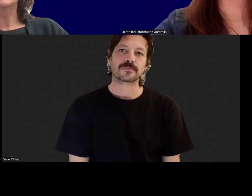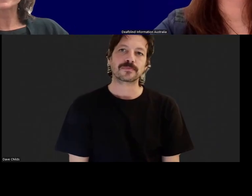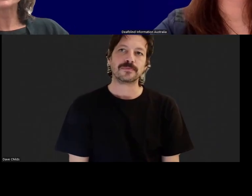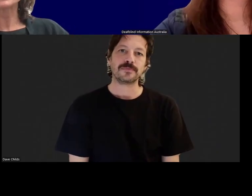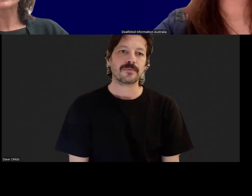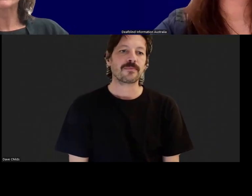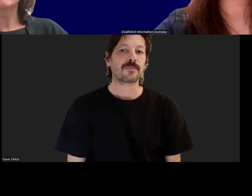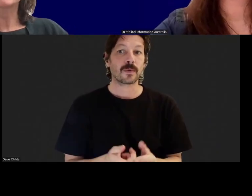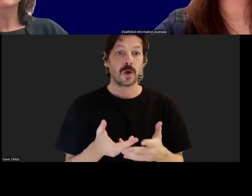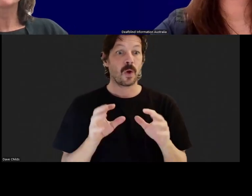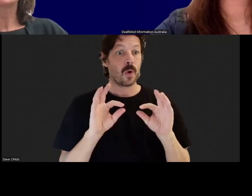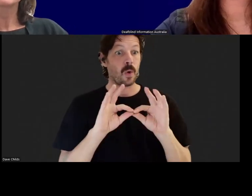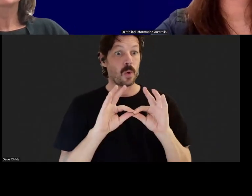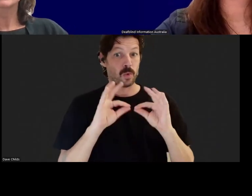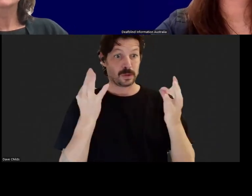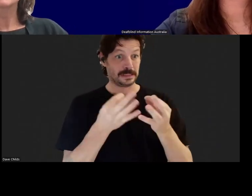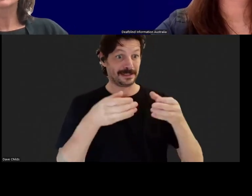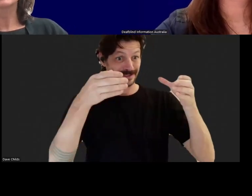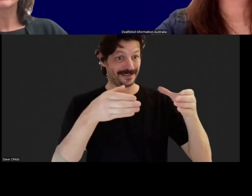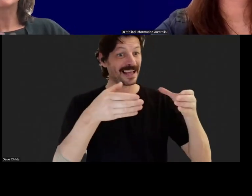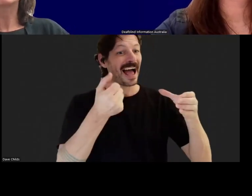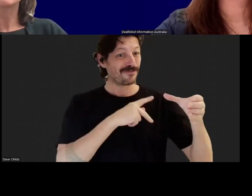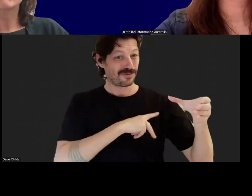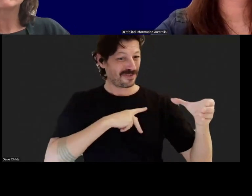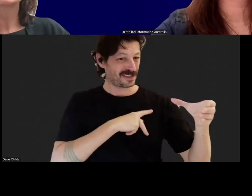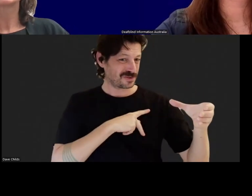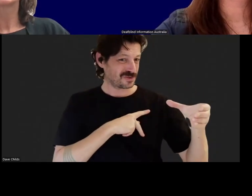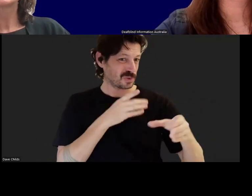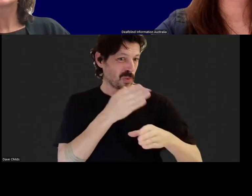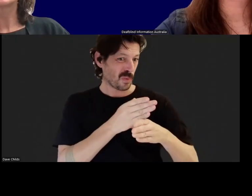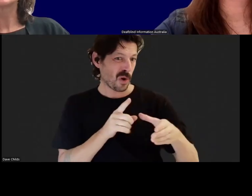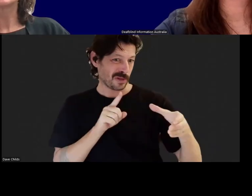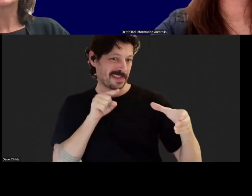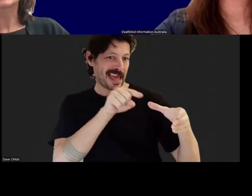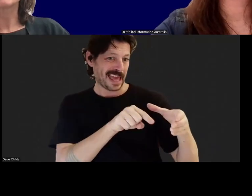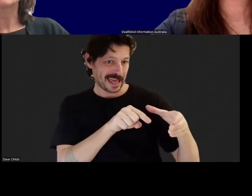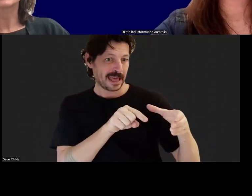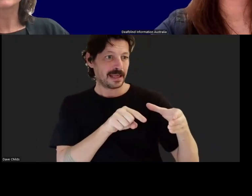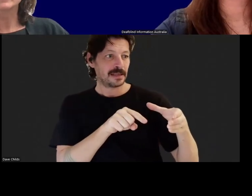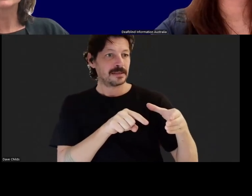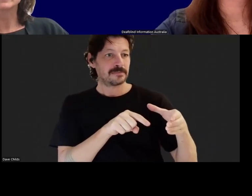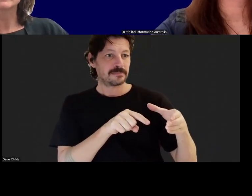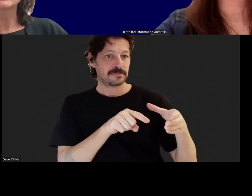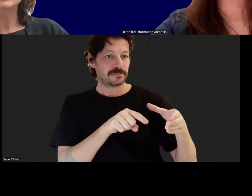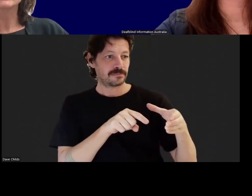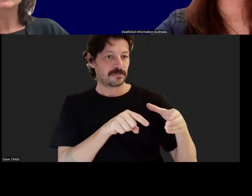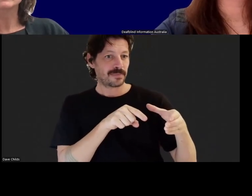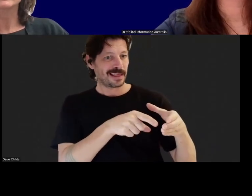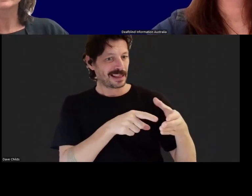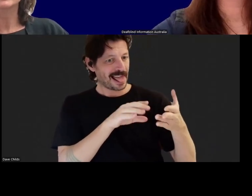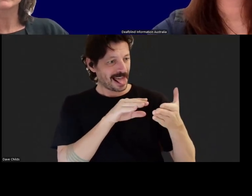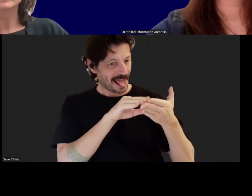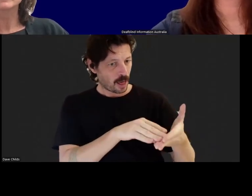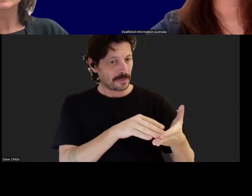professionals within them that are supporting them to engage in service delivery and advocacy.